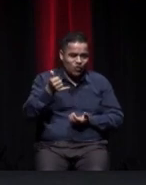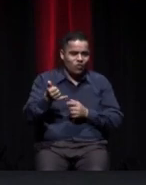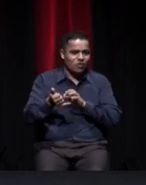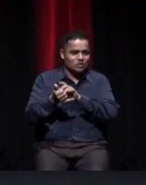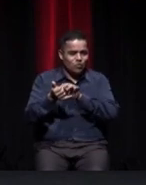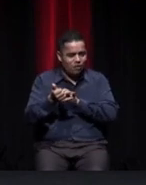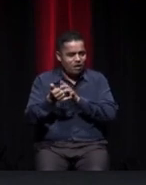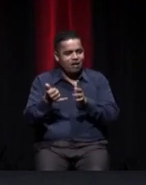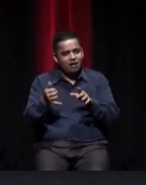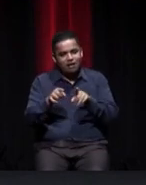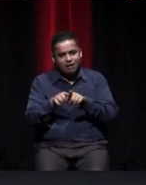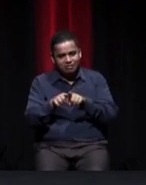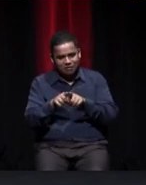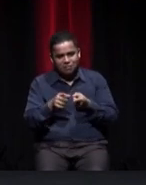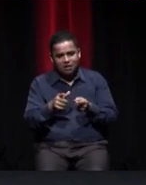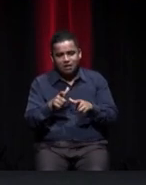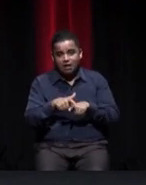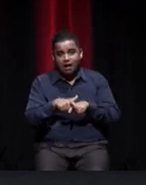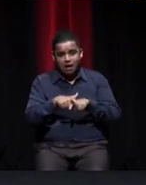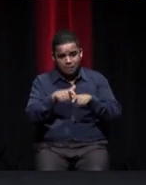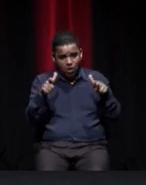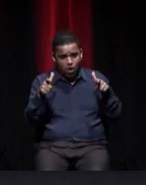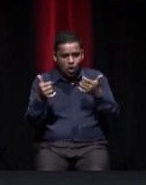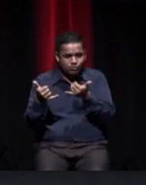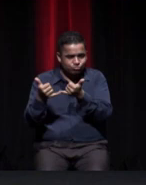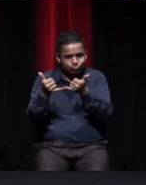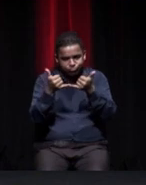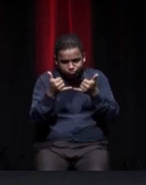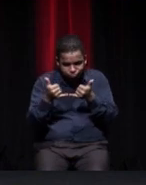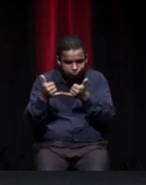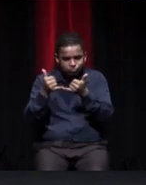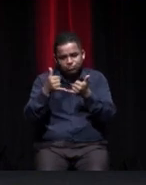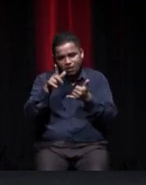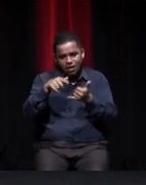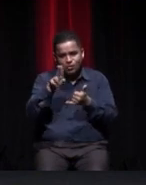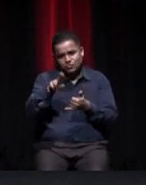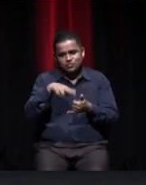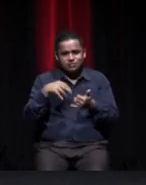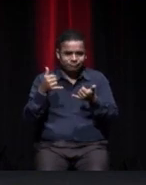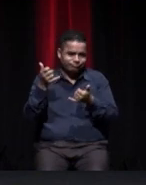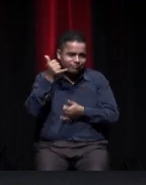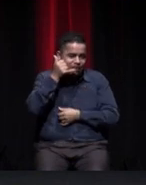Even, most of the connectivity is via cell phone in Brazil today.